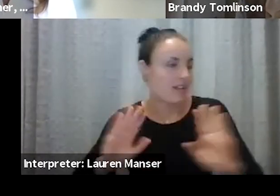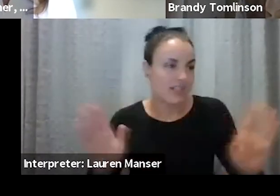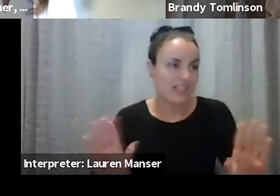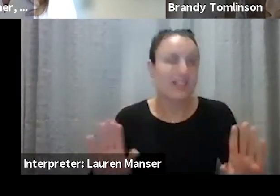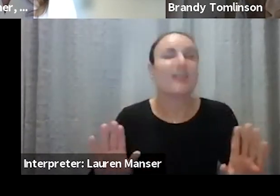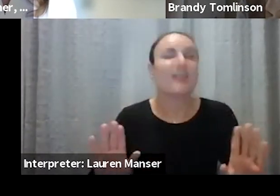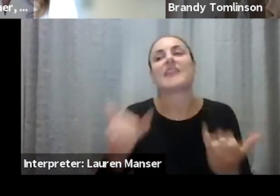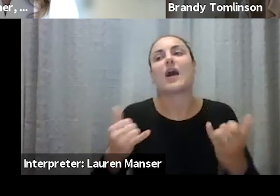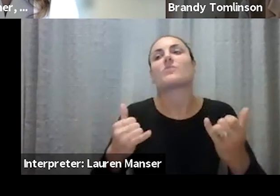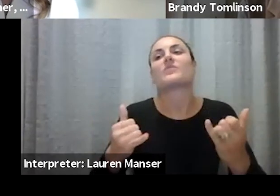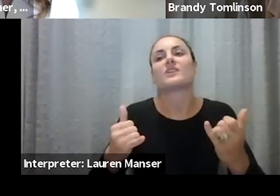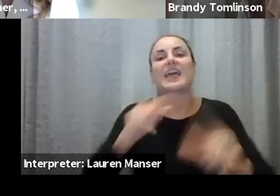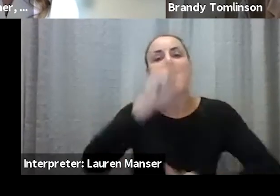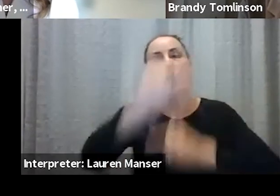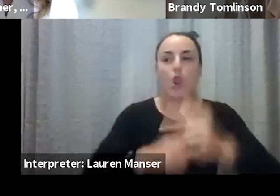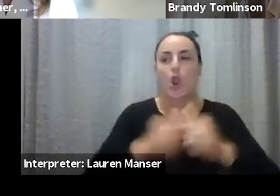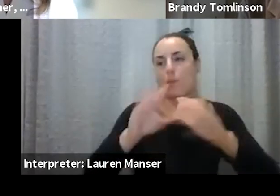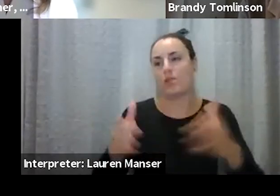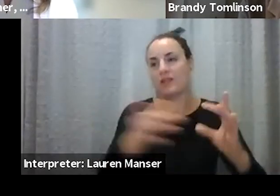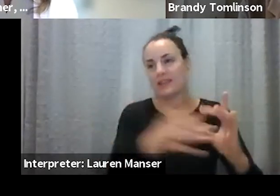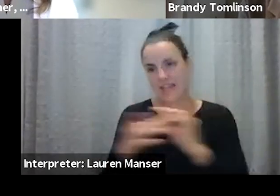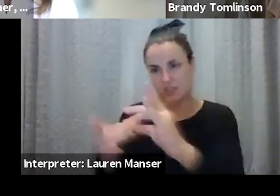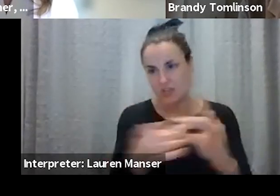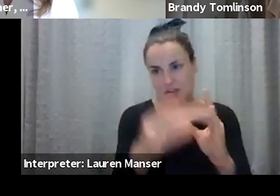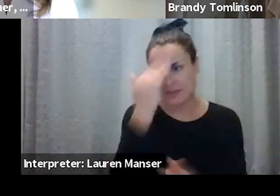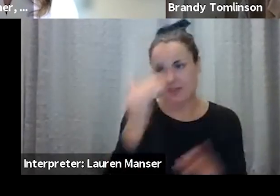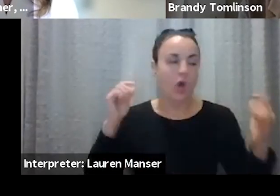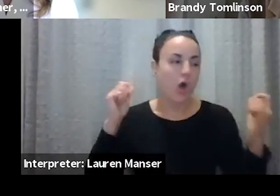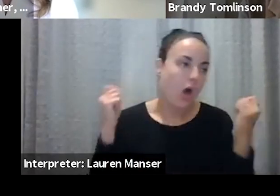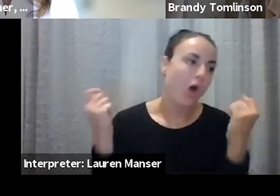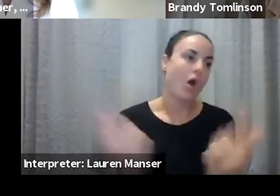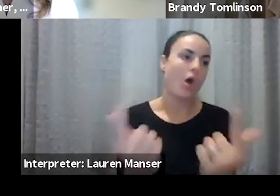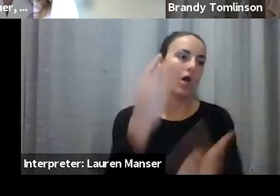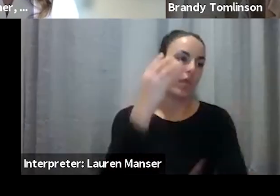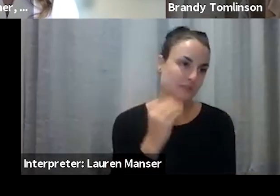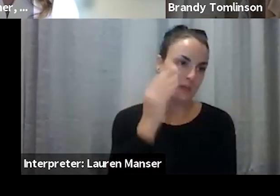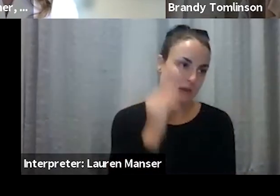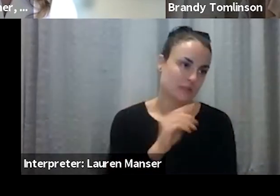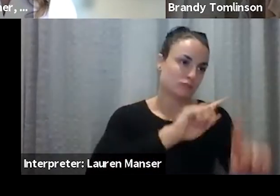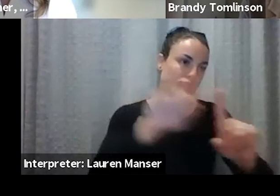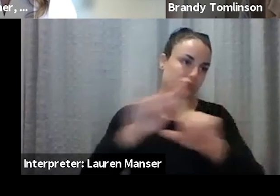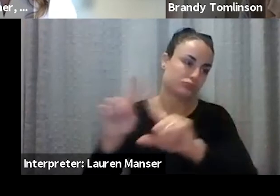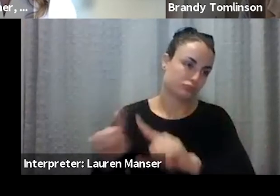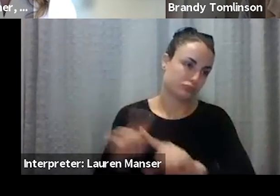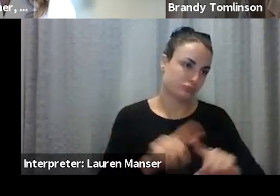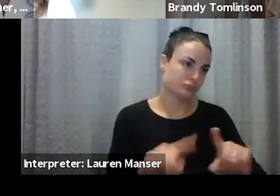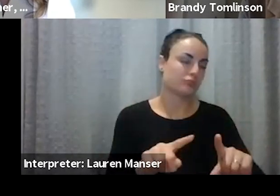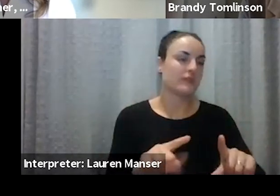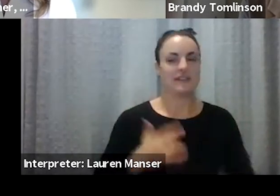that we have all experienced this. So finding the balance is certainly going to be something we all find ourselves doing.